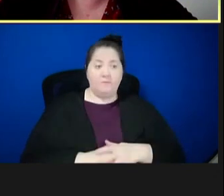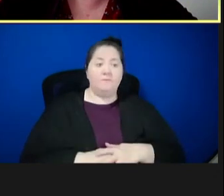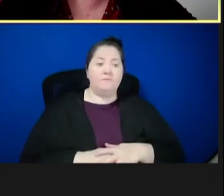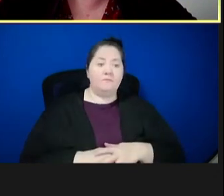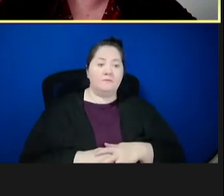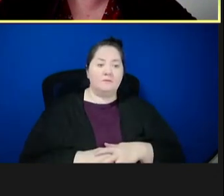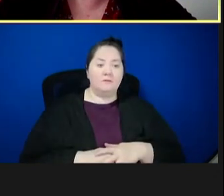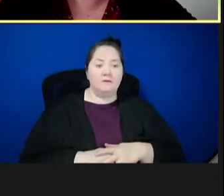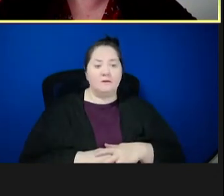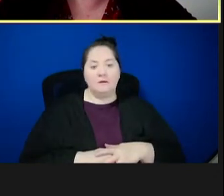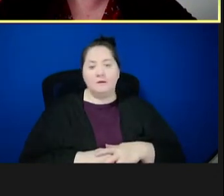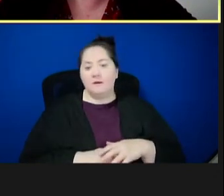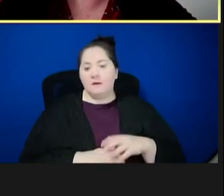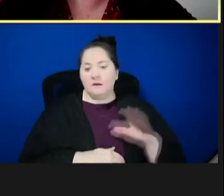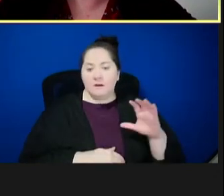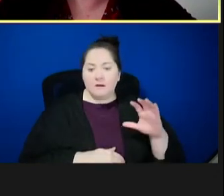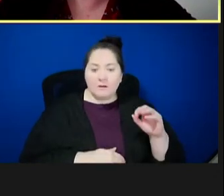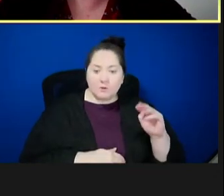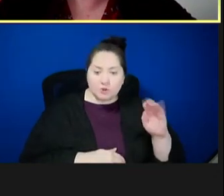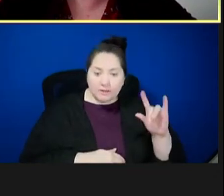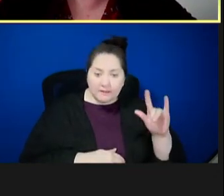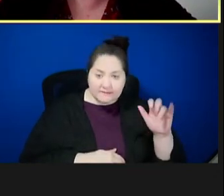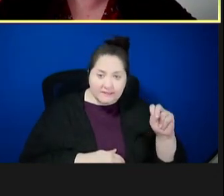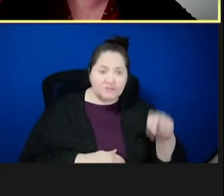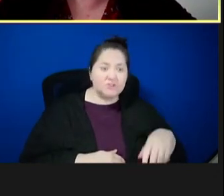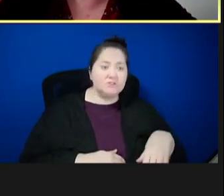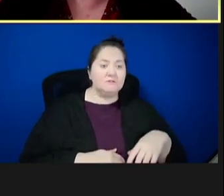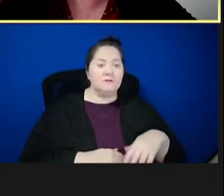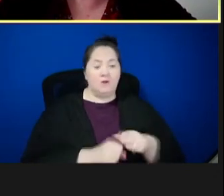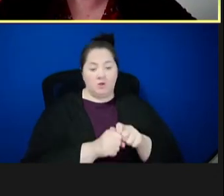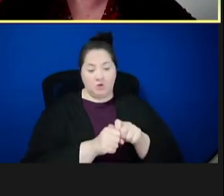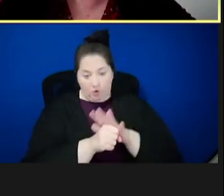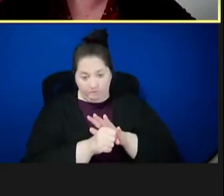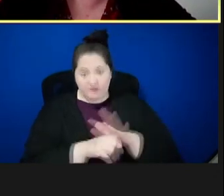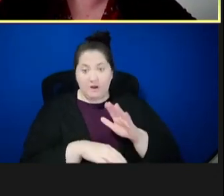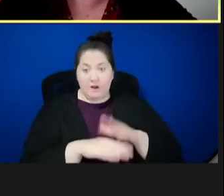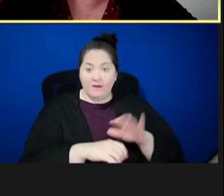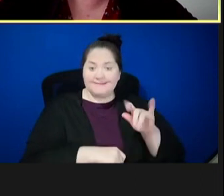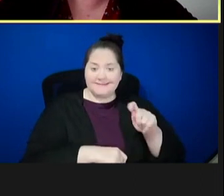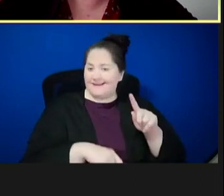facilities are unable to offer the vaccine, COVID specifically, on site. Long-term care pharmacies